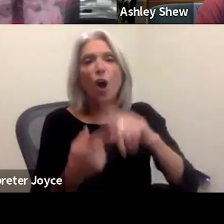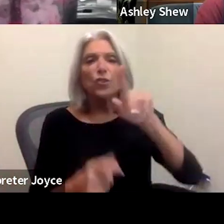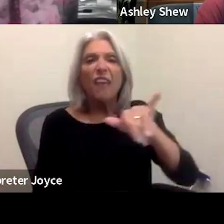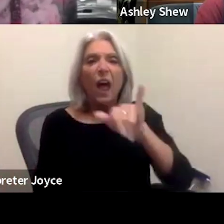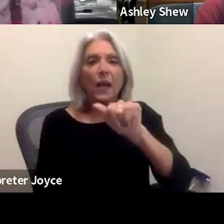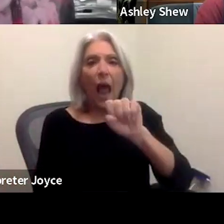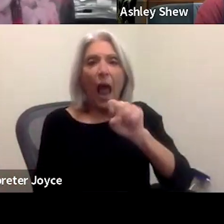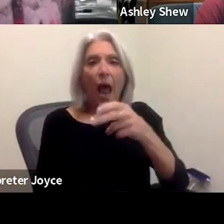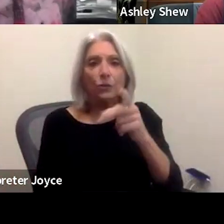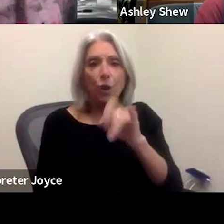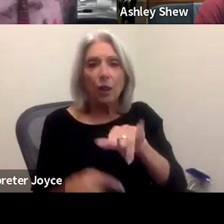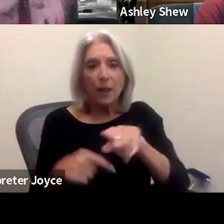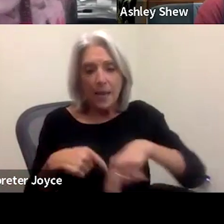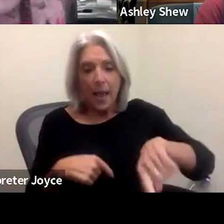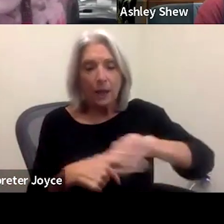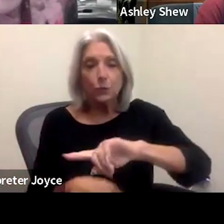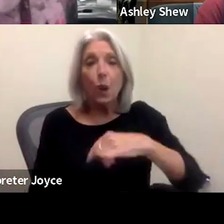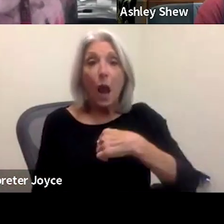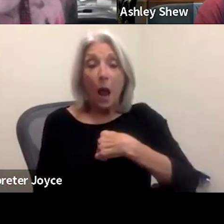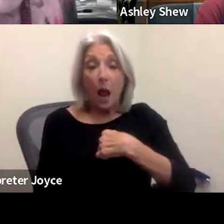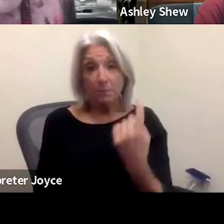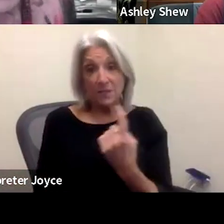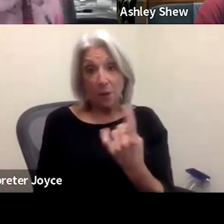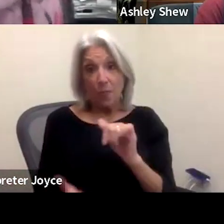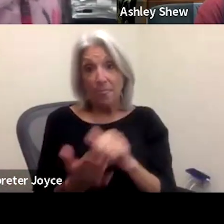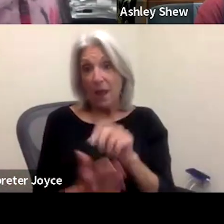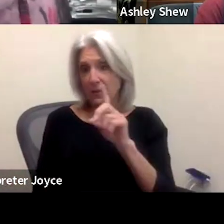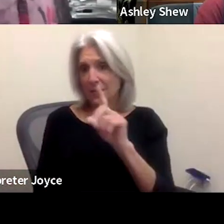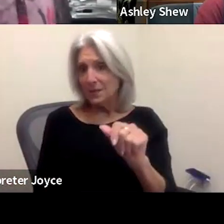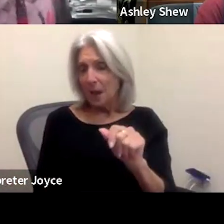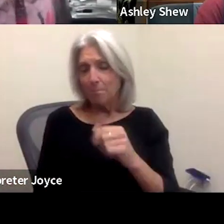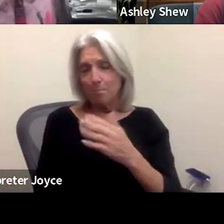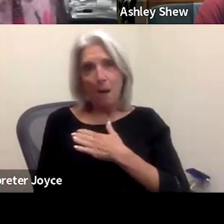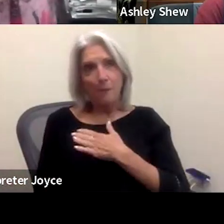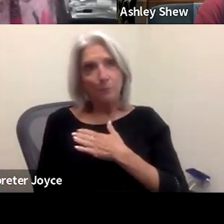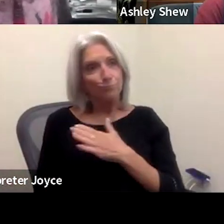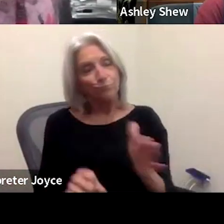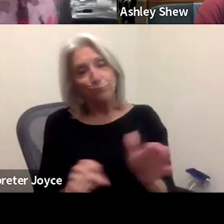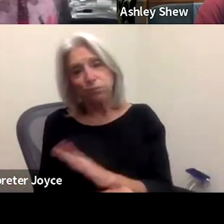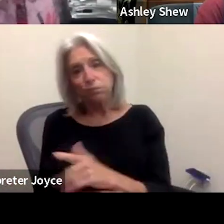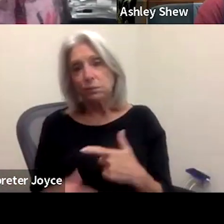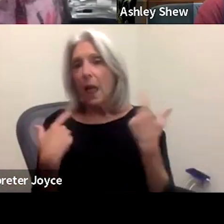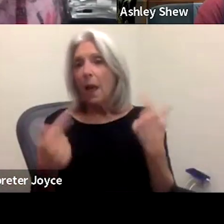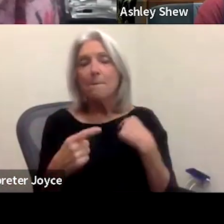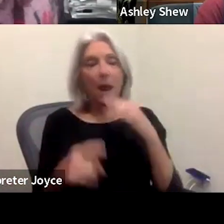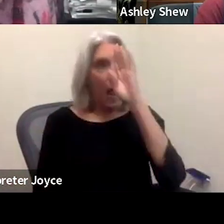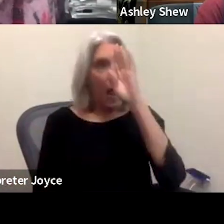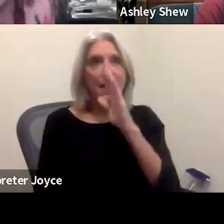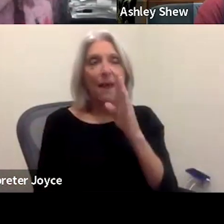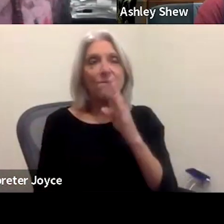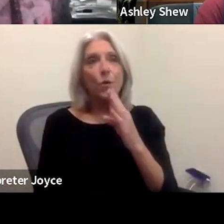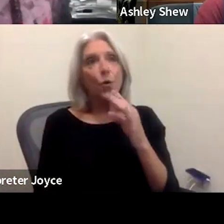I am someone who has been disabled her whole life, but did not claim disability as an identity